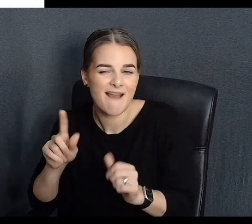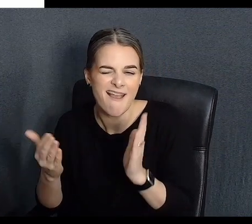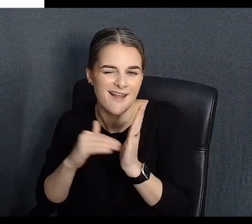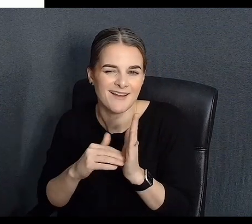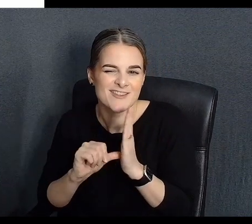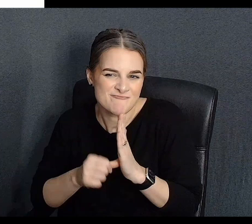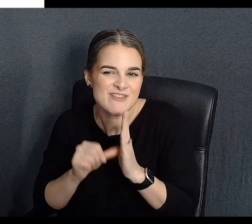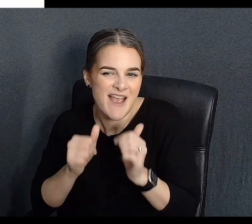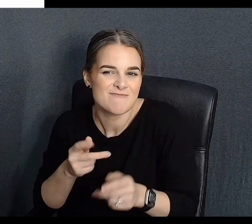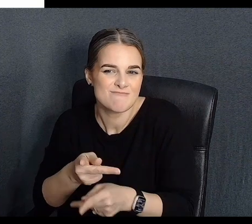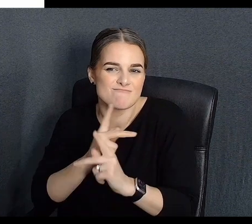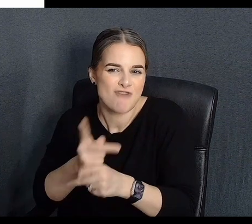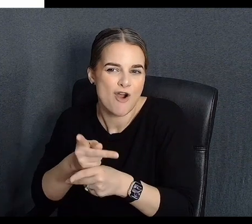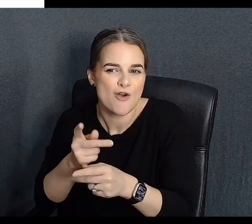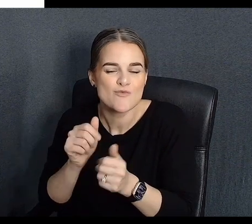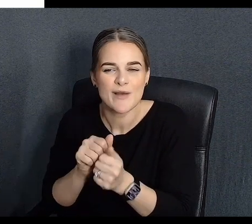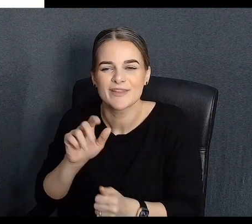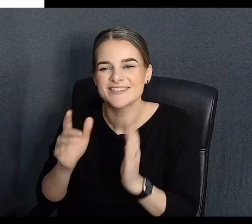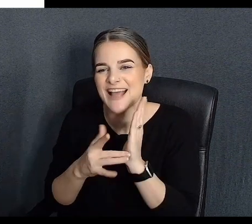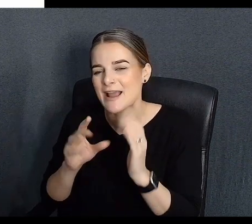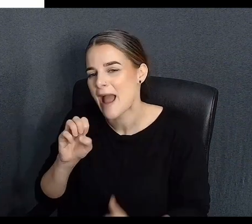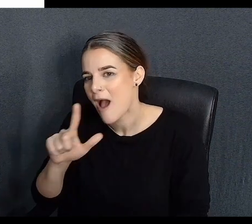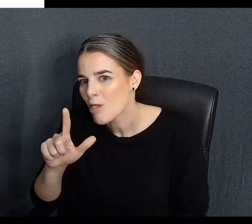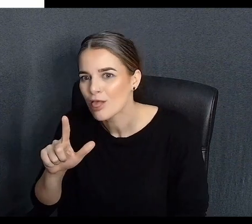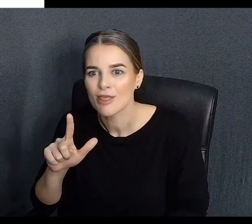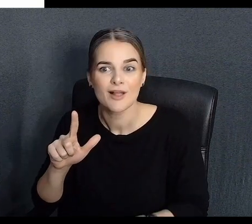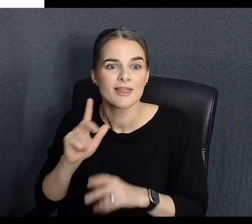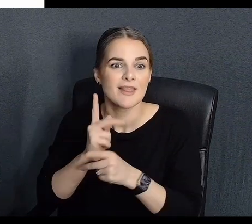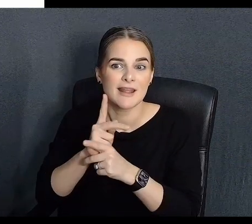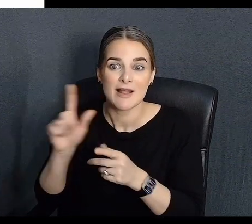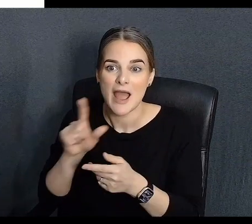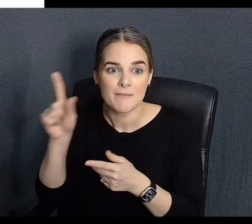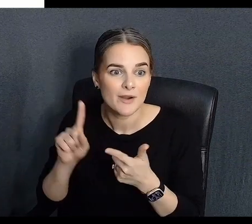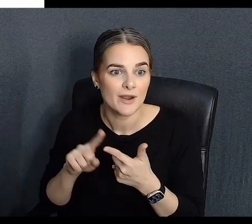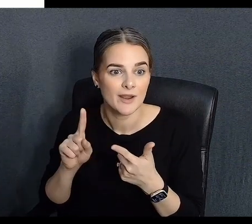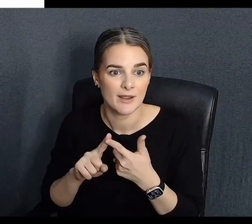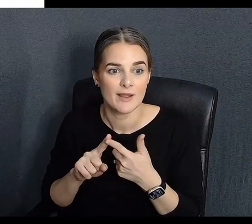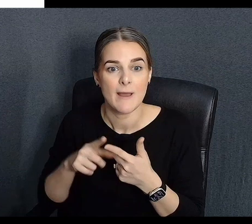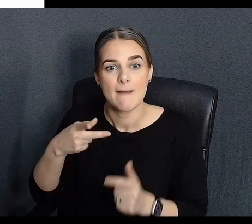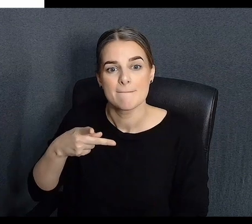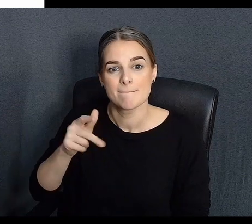directly through vendors, again, PATTAN for school students. We also want to make sure that we're gathering all